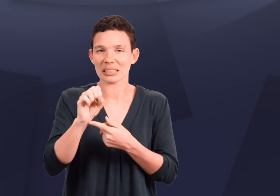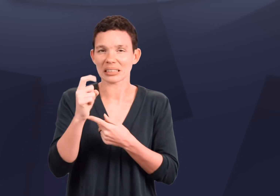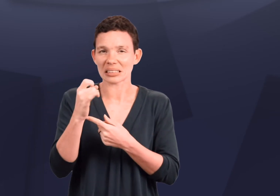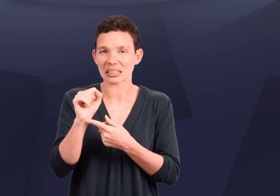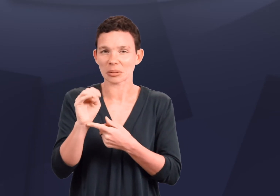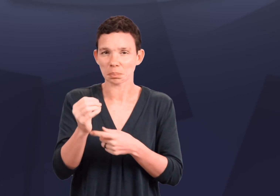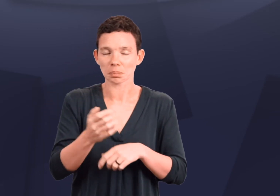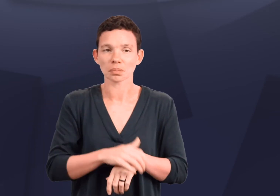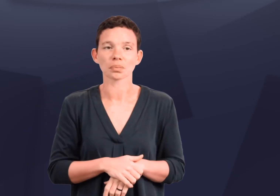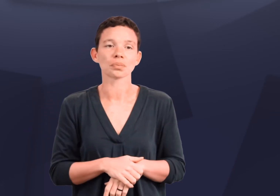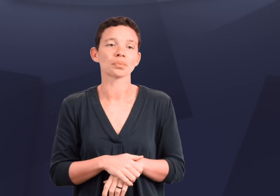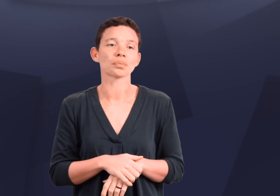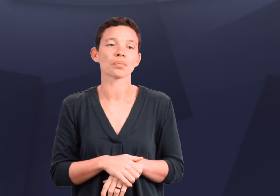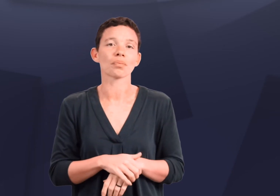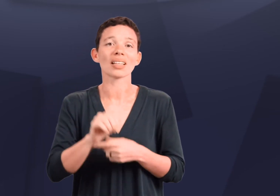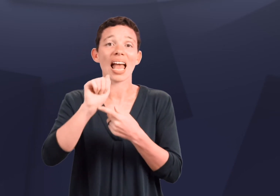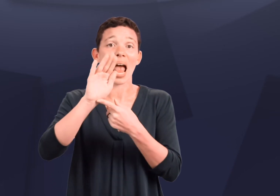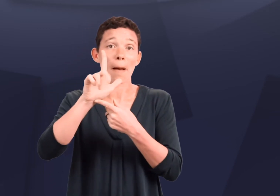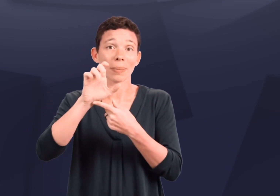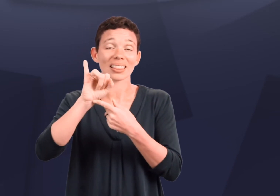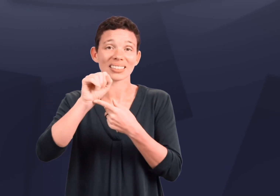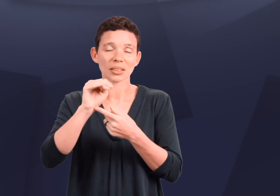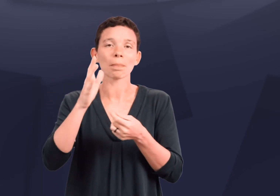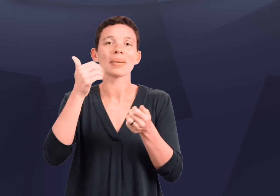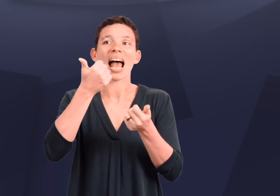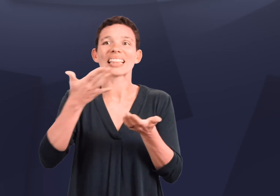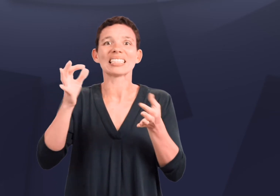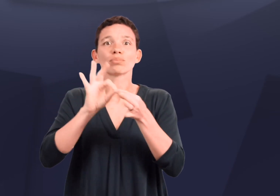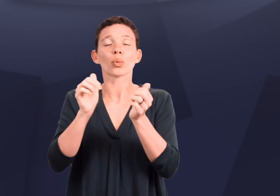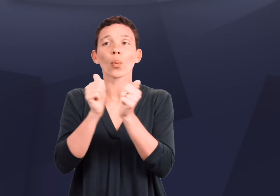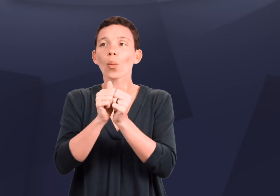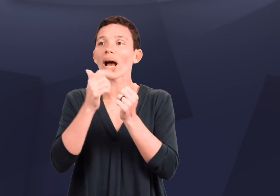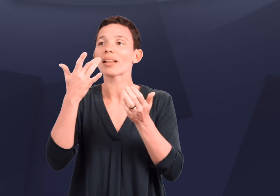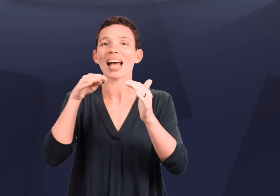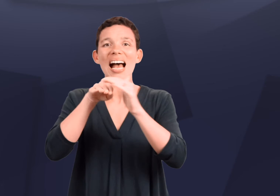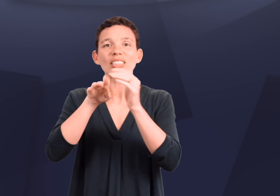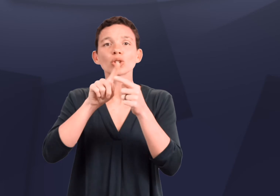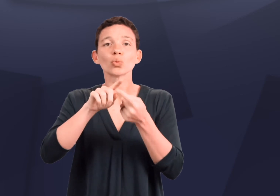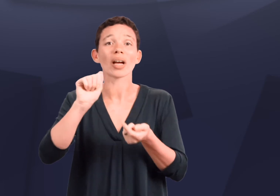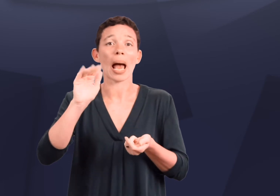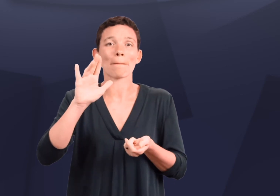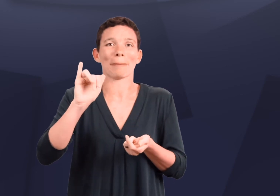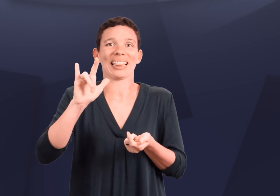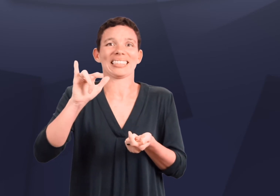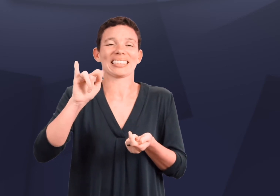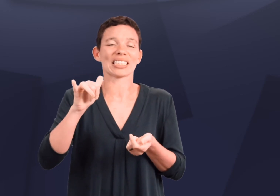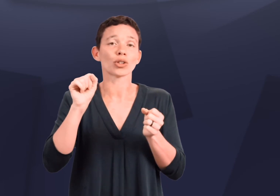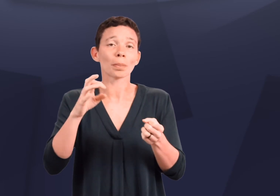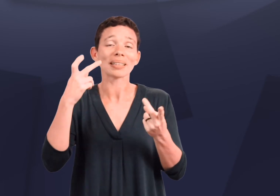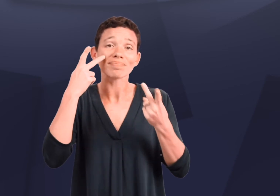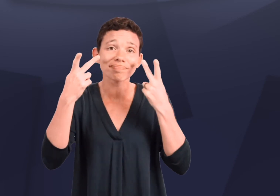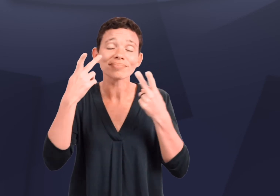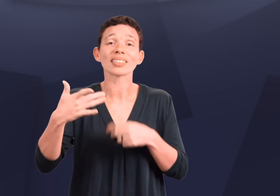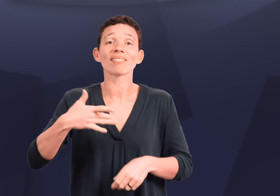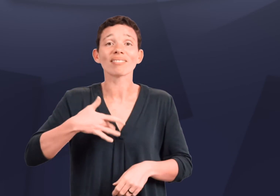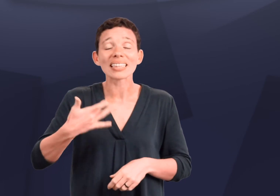That's sexism. Ableism is any prejudice regarding access to ability.